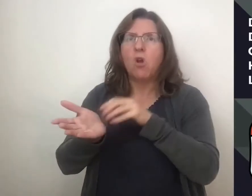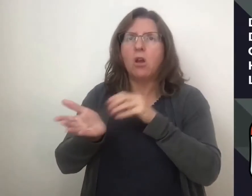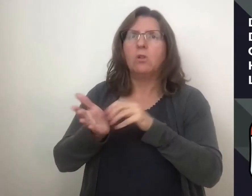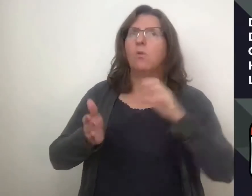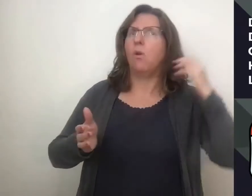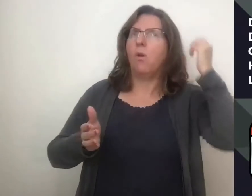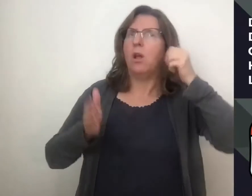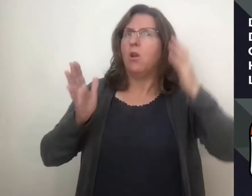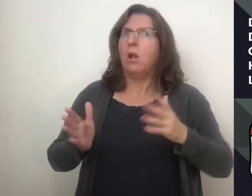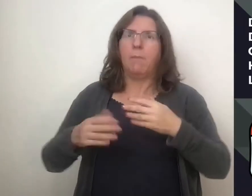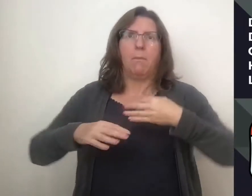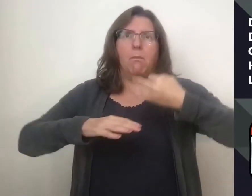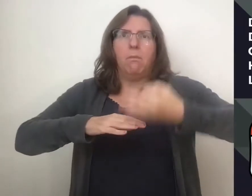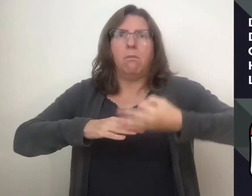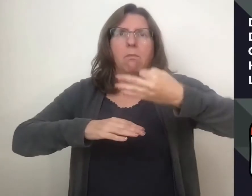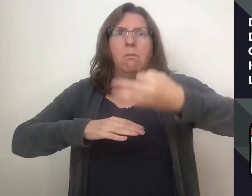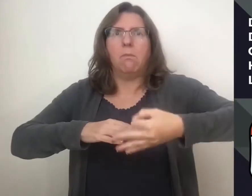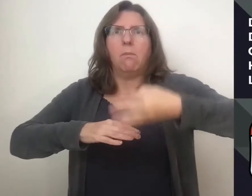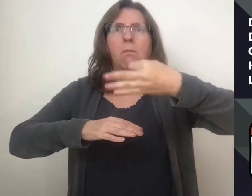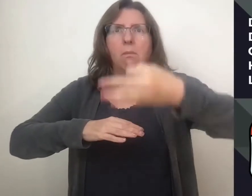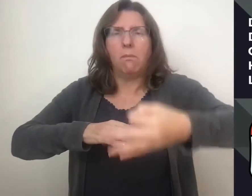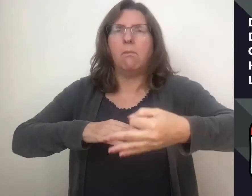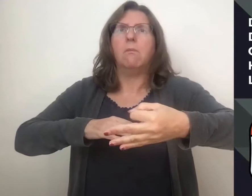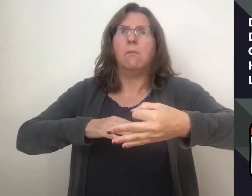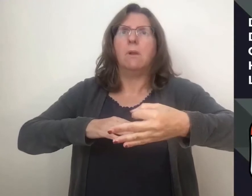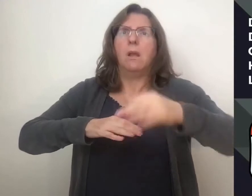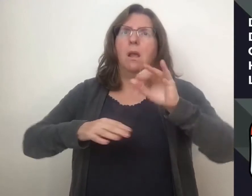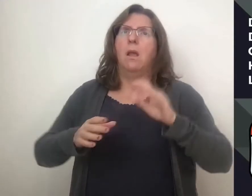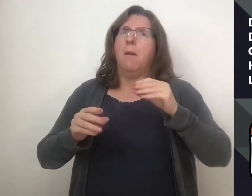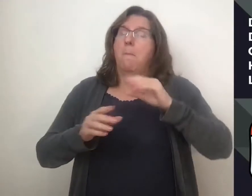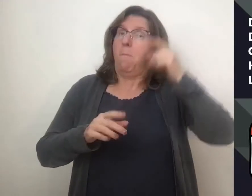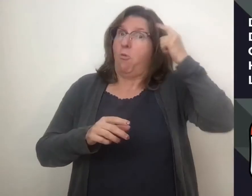brain won’t be stimulated as they should be - literally from birth.